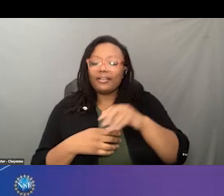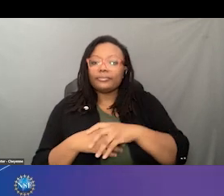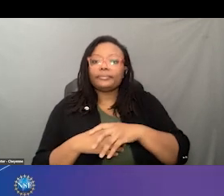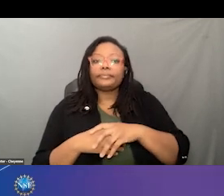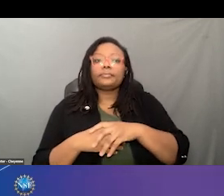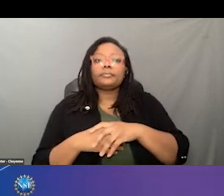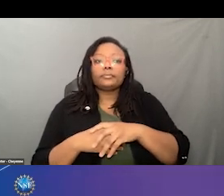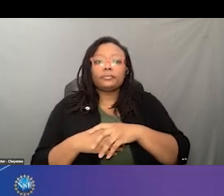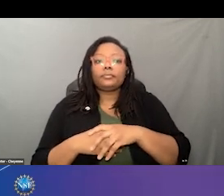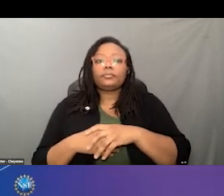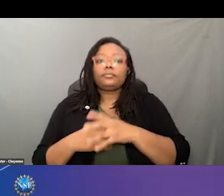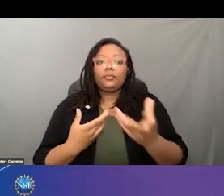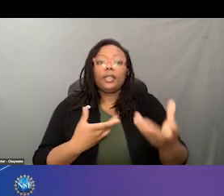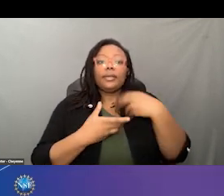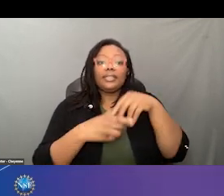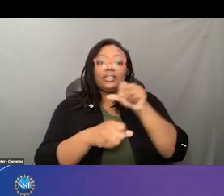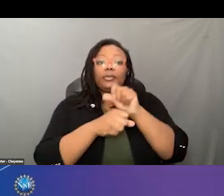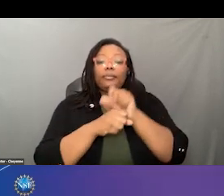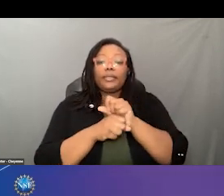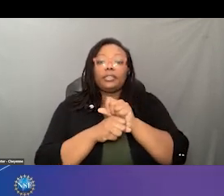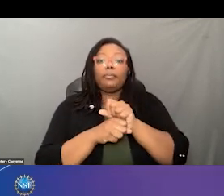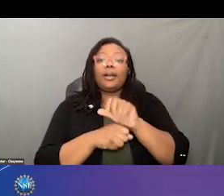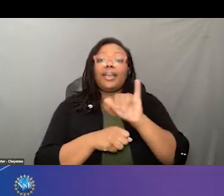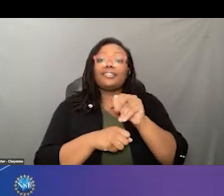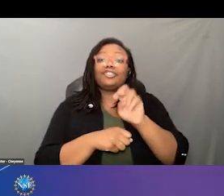Participant support: Participant support, as Jannele said,